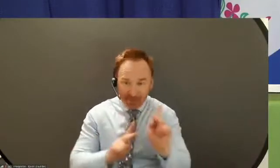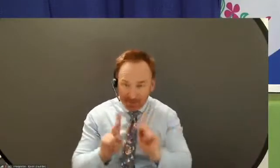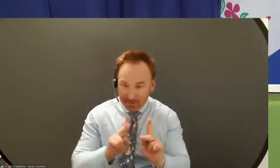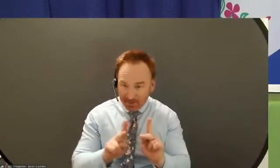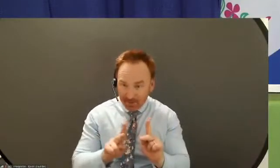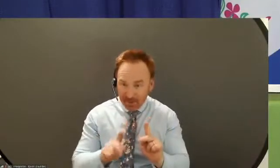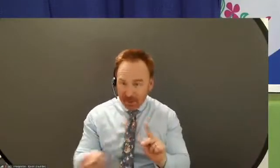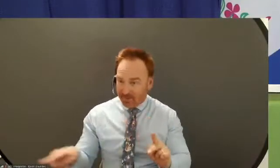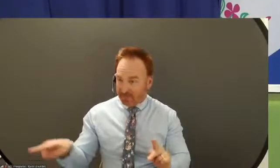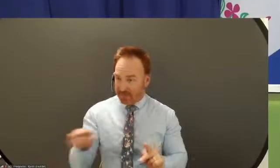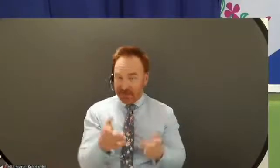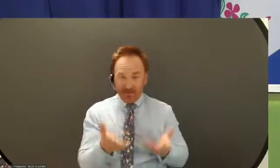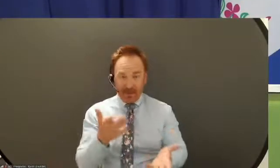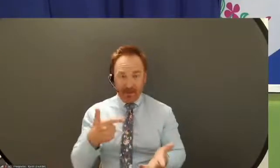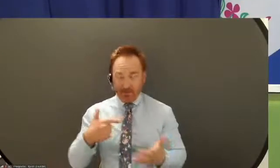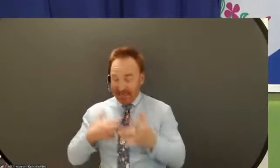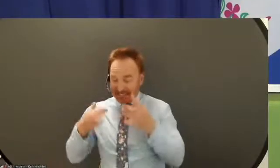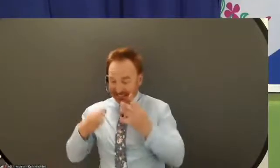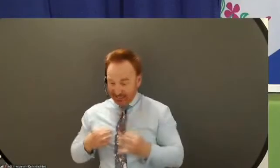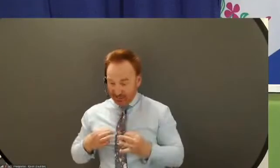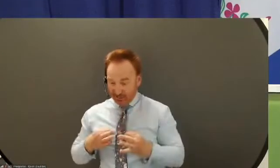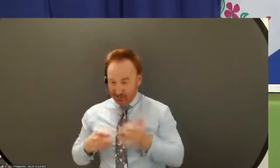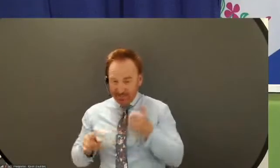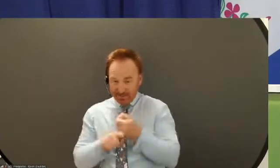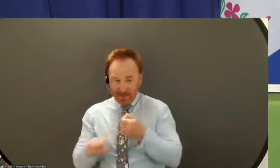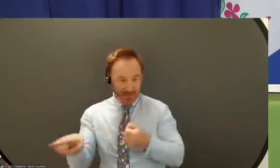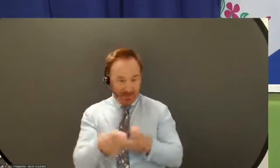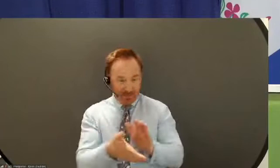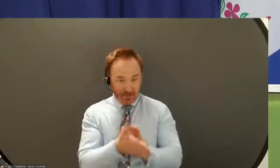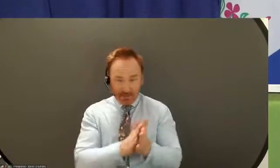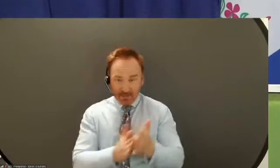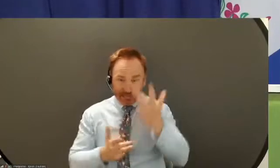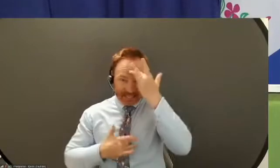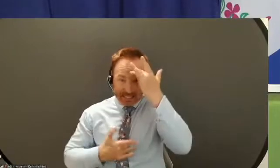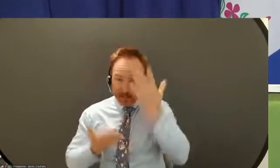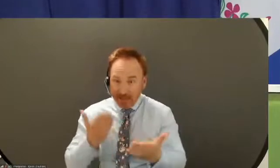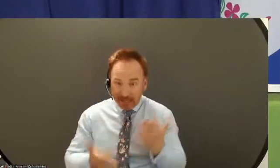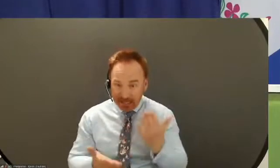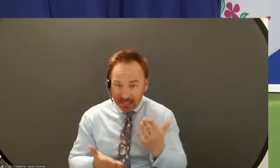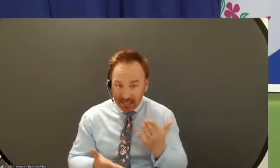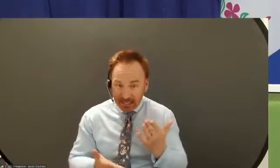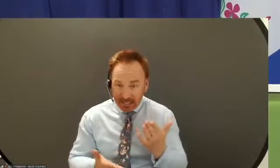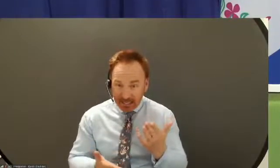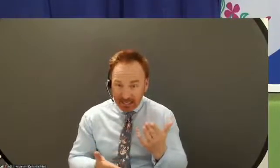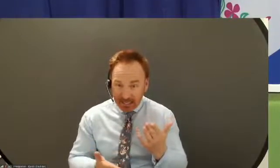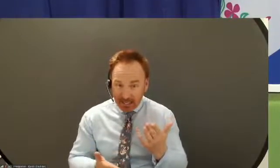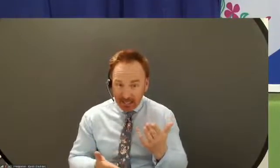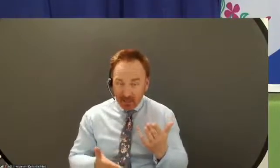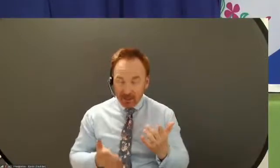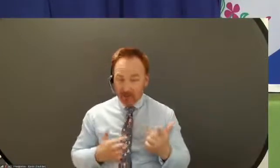Remember the path forward means that vaccine replaces border controls as the ways to